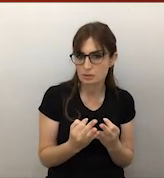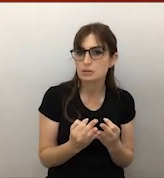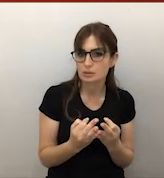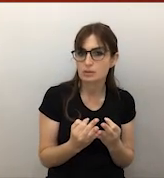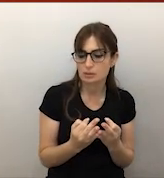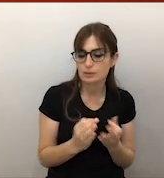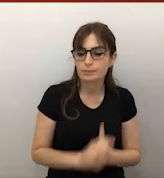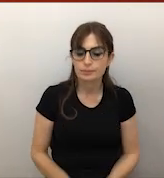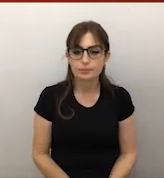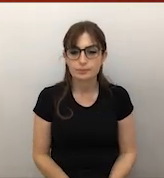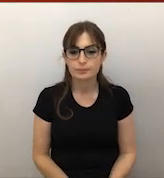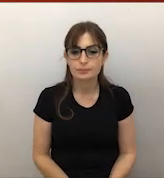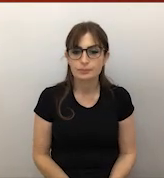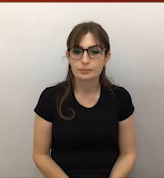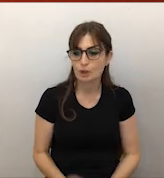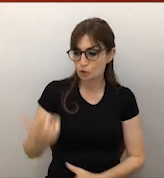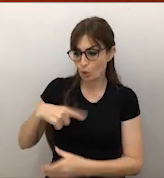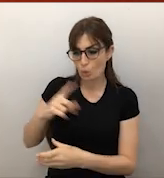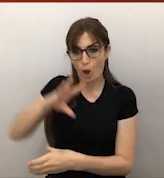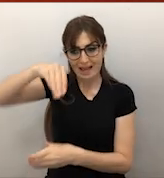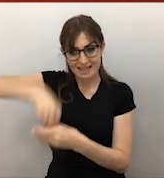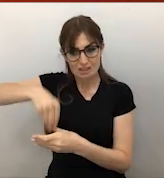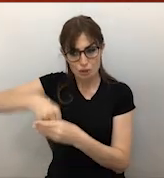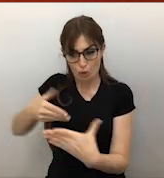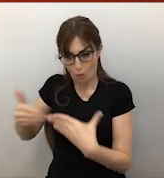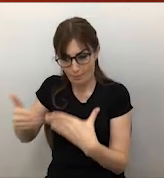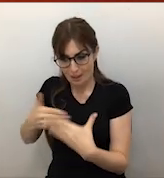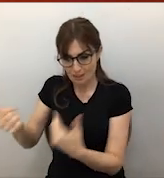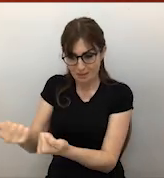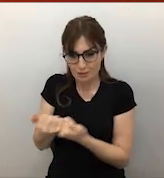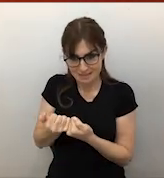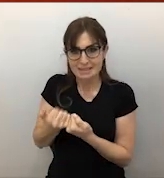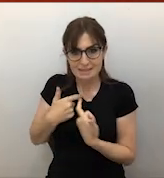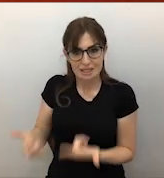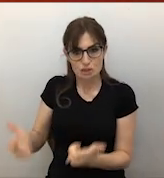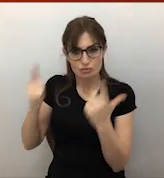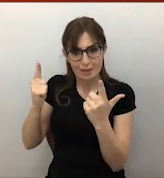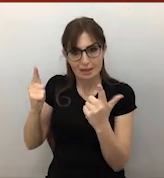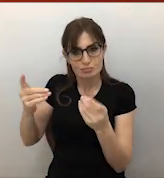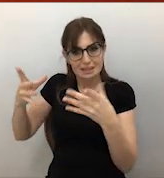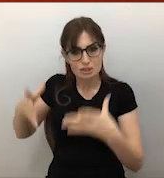By contrast, the purpose of internal management accounts is to assist the directors and management team